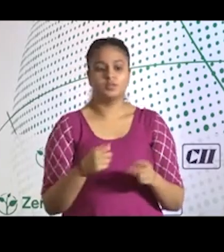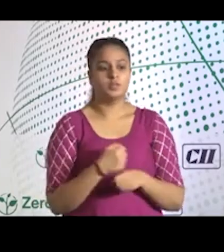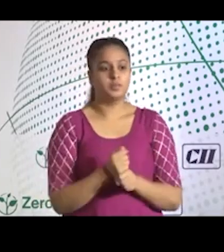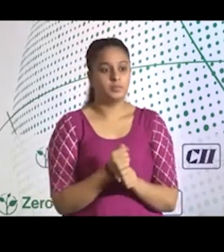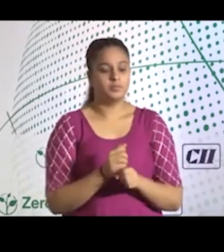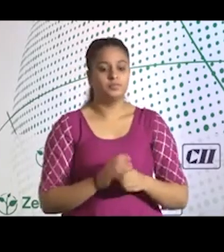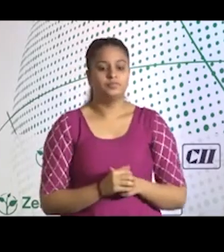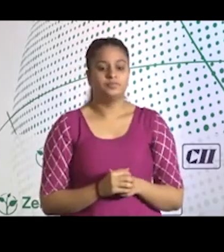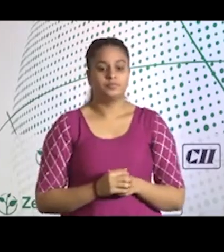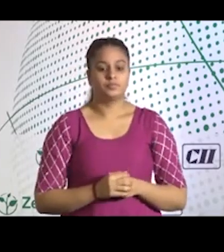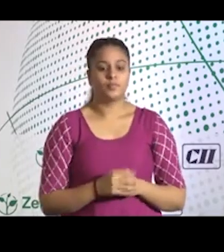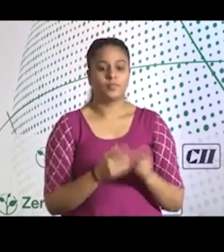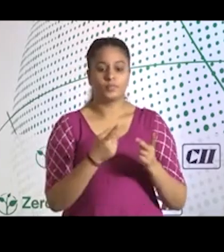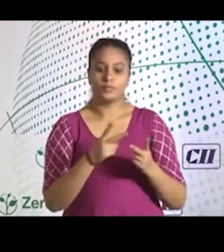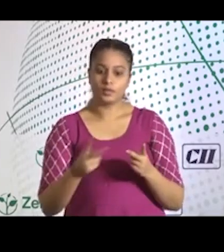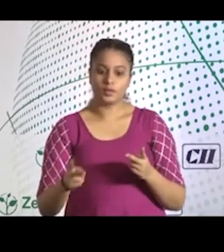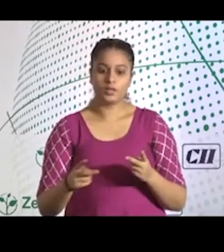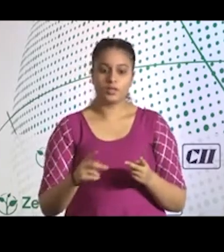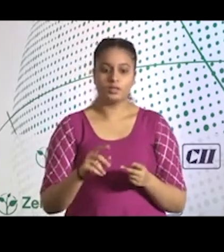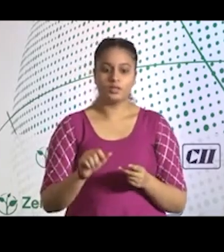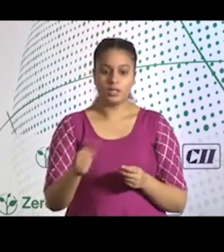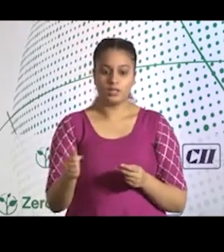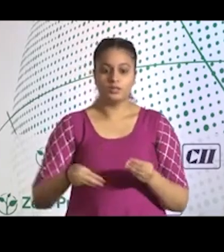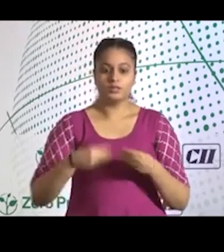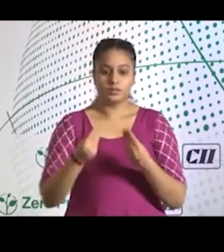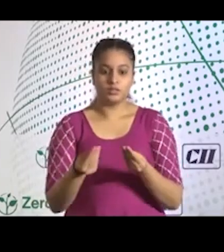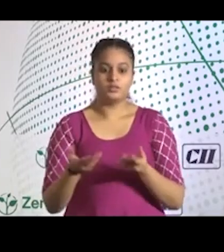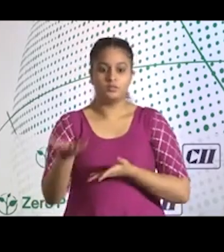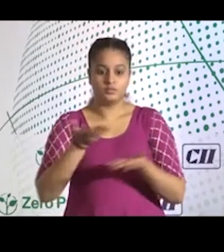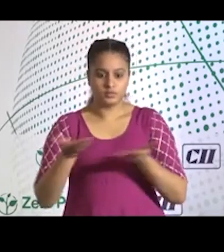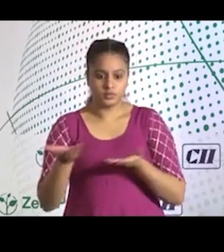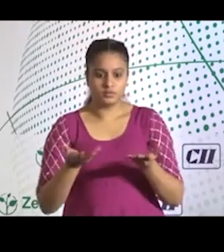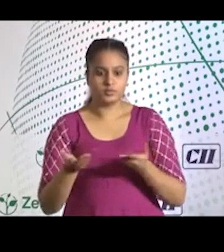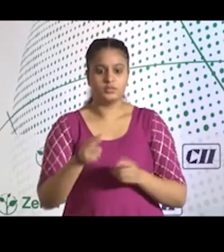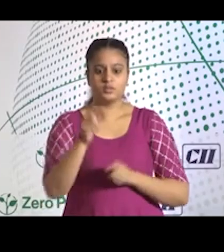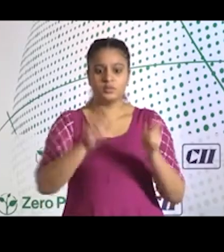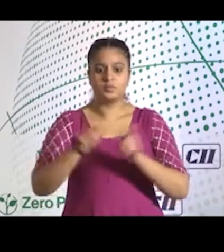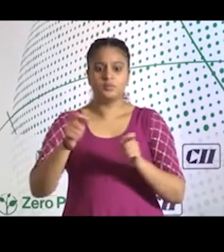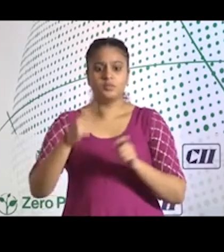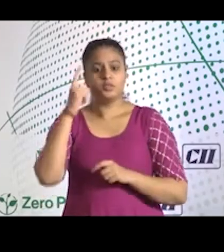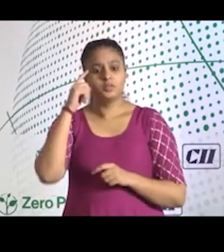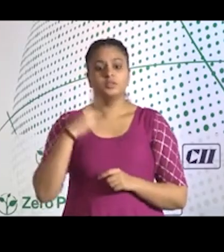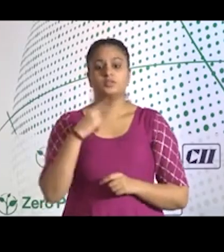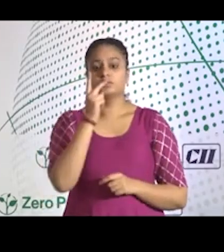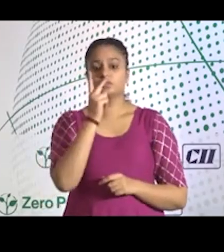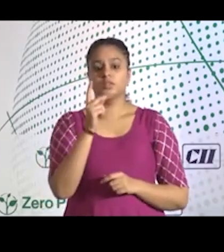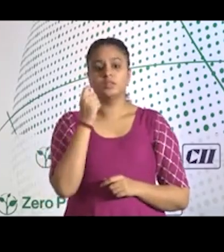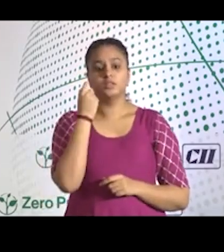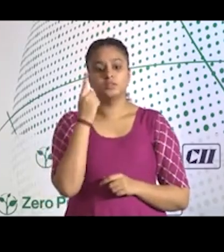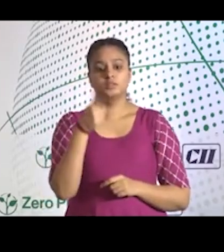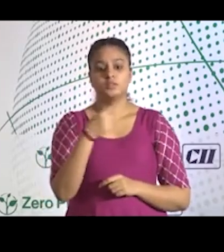those product solutions and services to the set of customers. We are looking at.